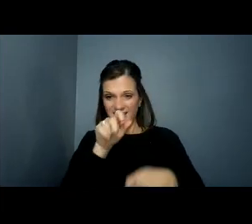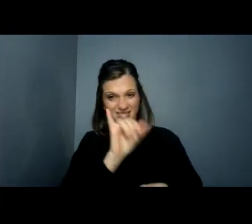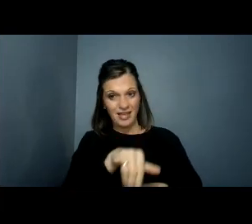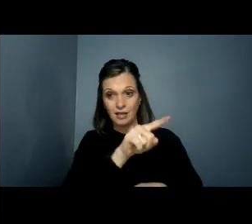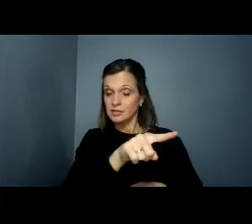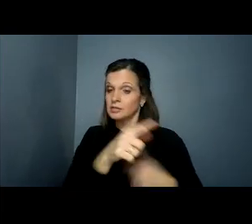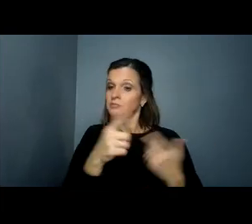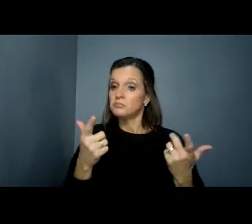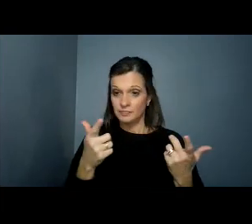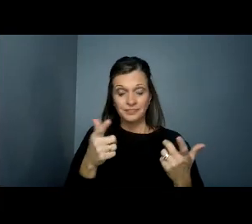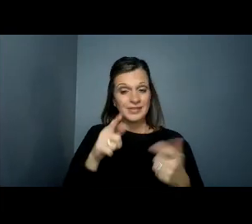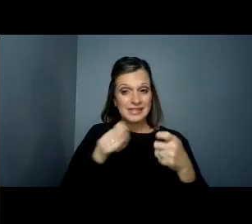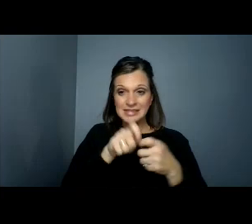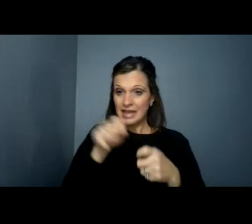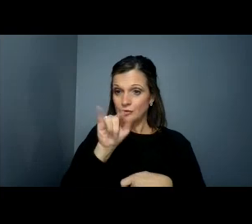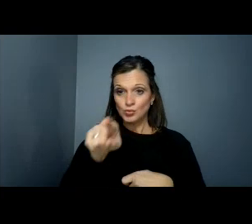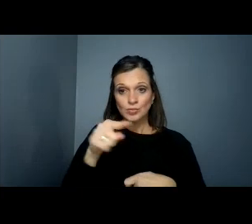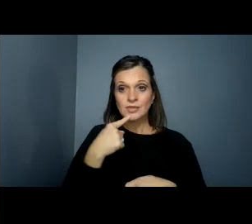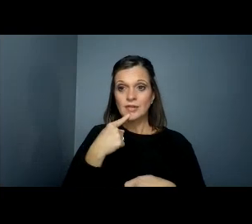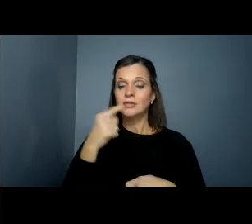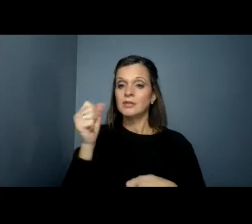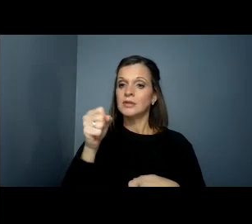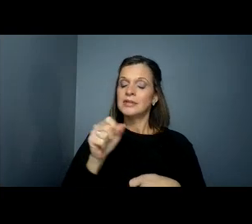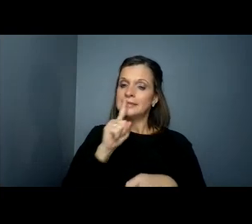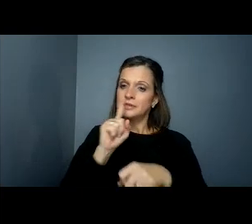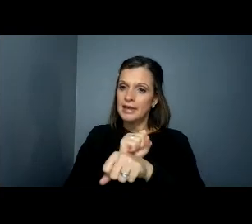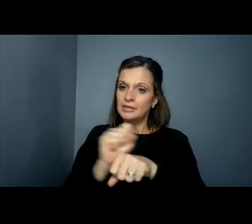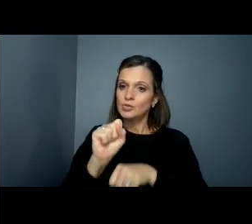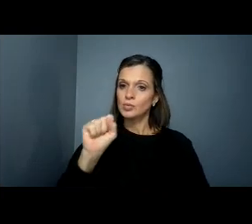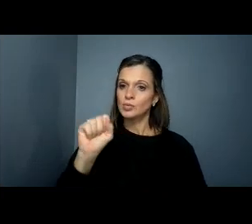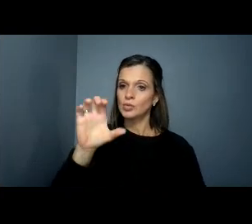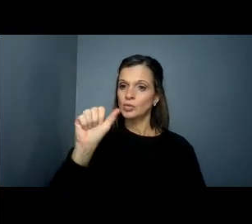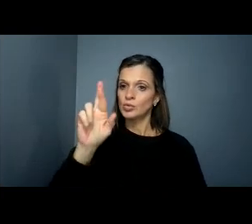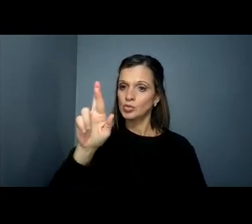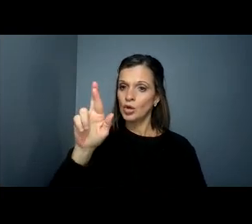exactly like you said. It's actual scar tissue. And if you're looking at a drum,